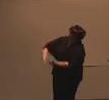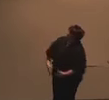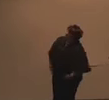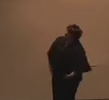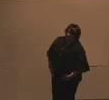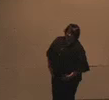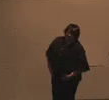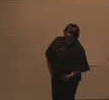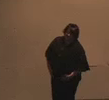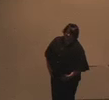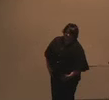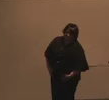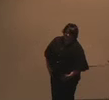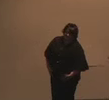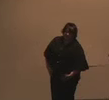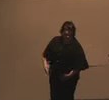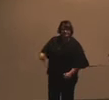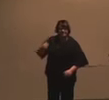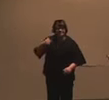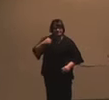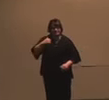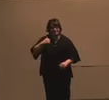But I like this photo very much because it is just